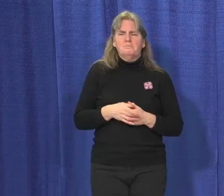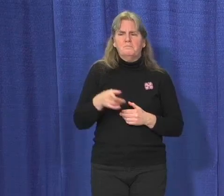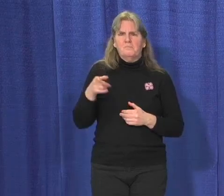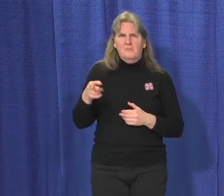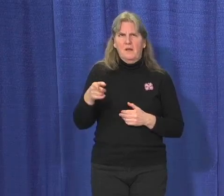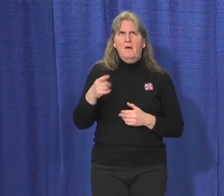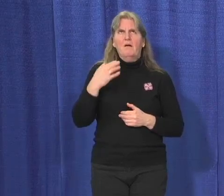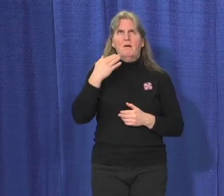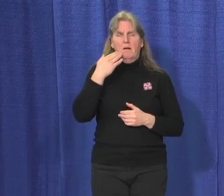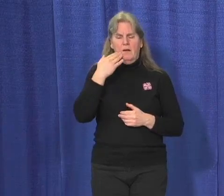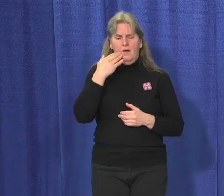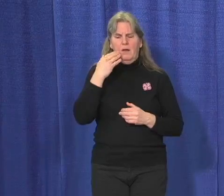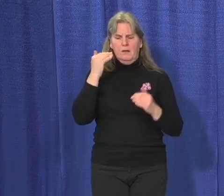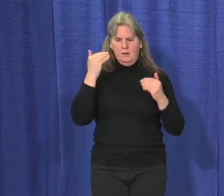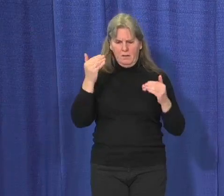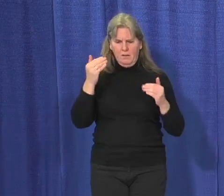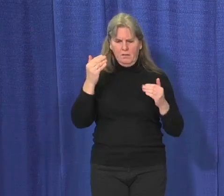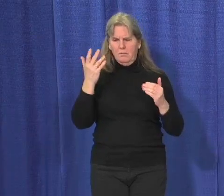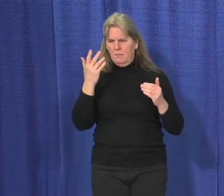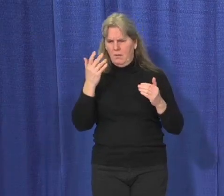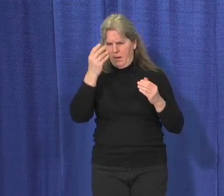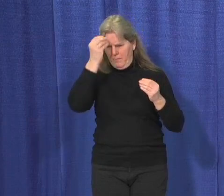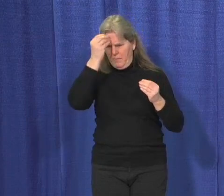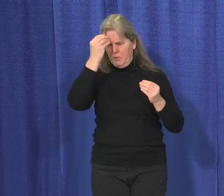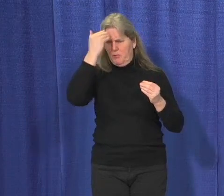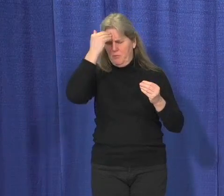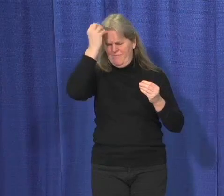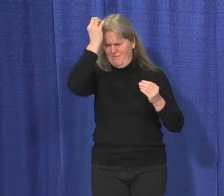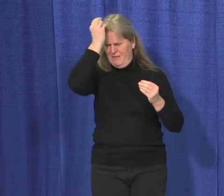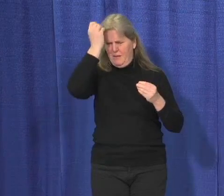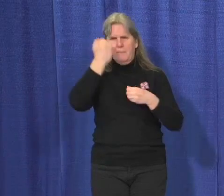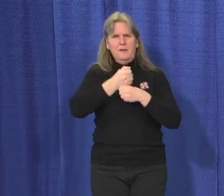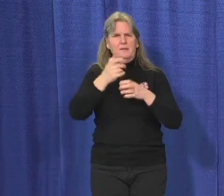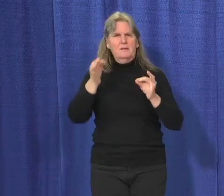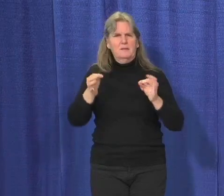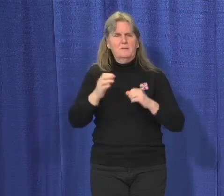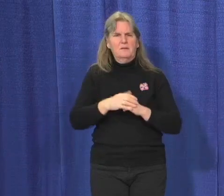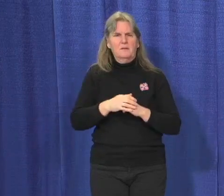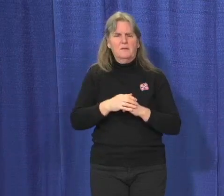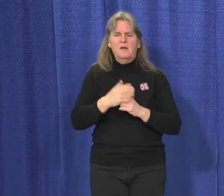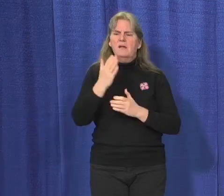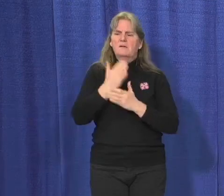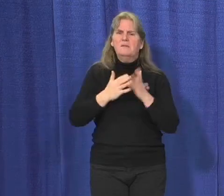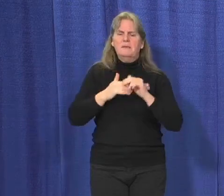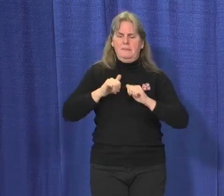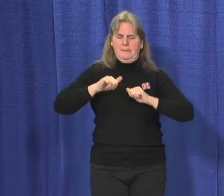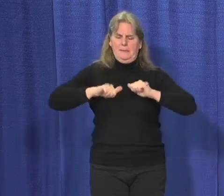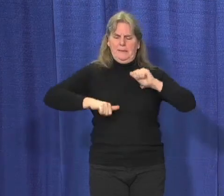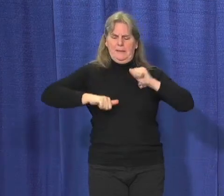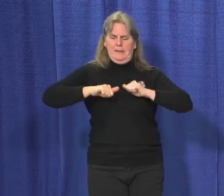They then have that comfort and confidence. Hesitancy can be for a number of